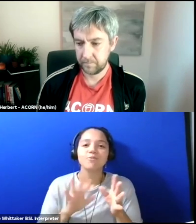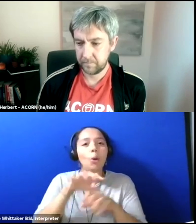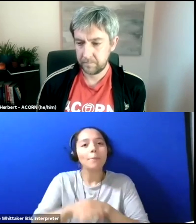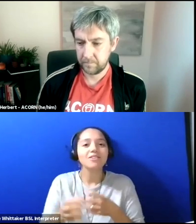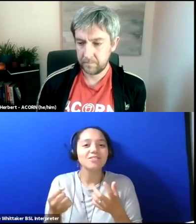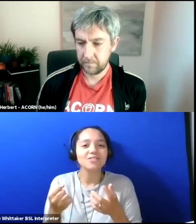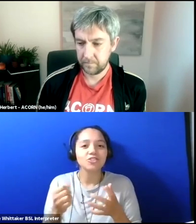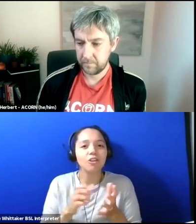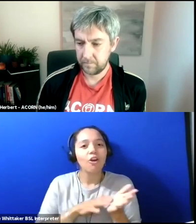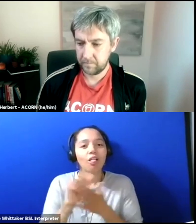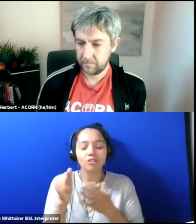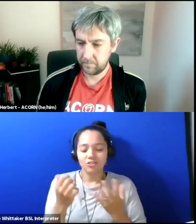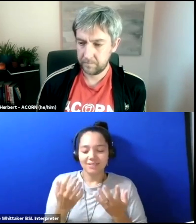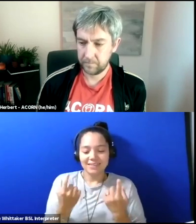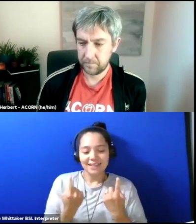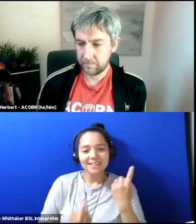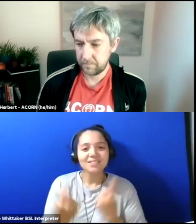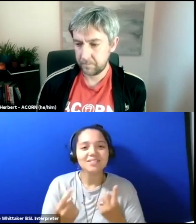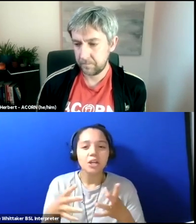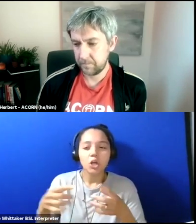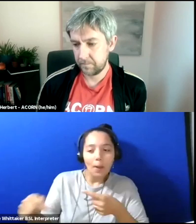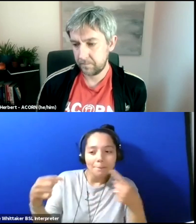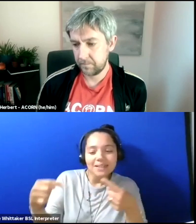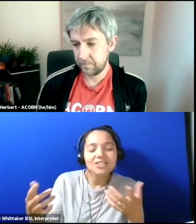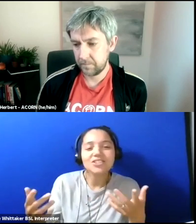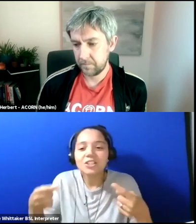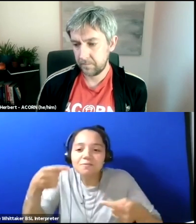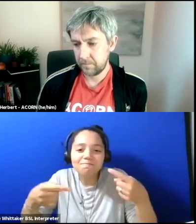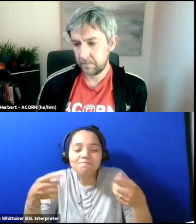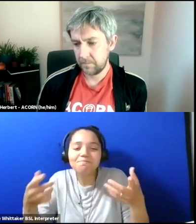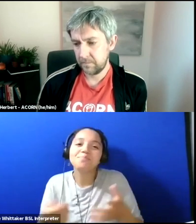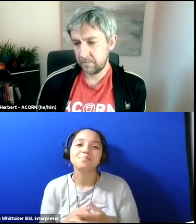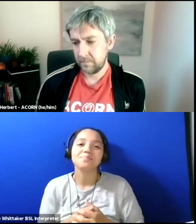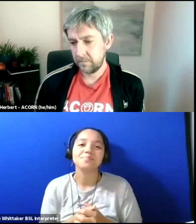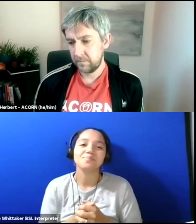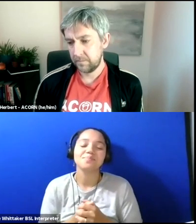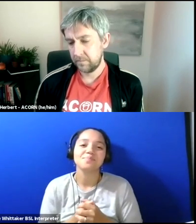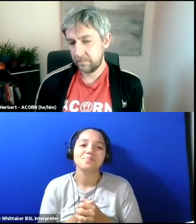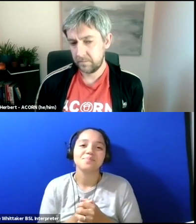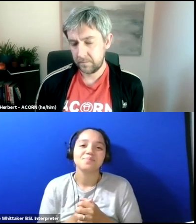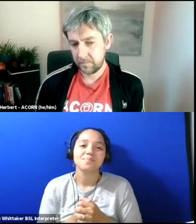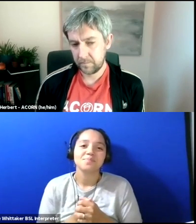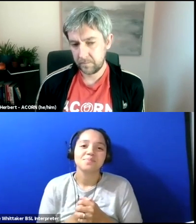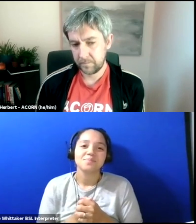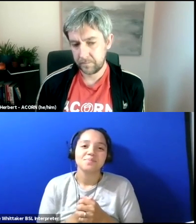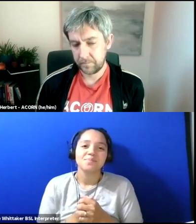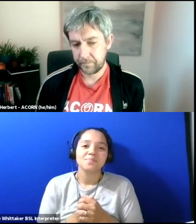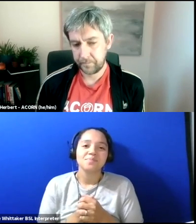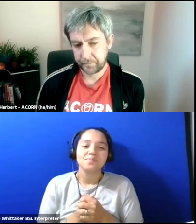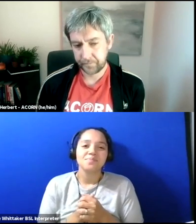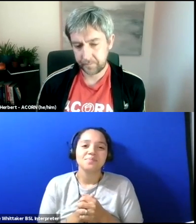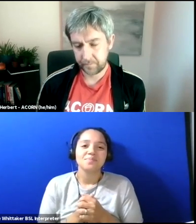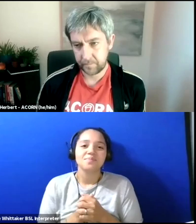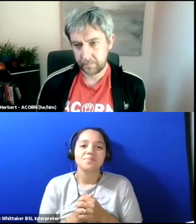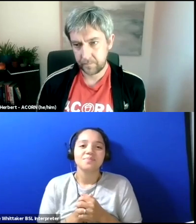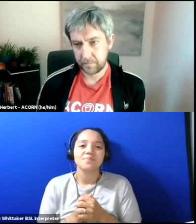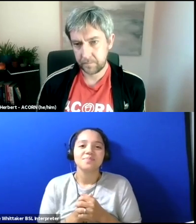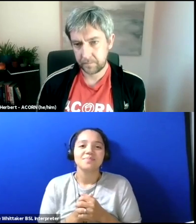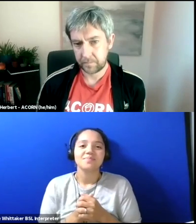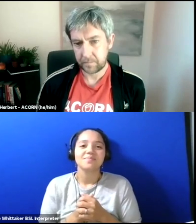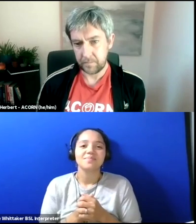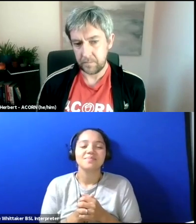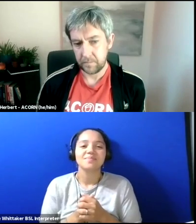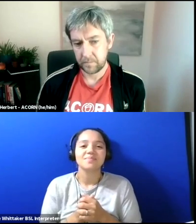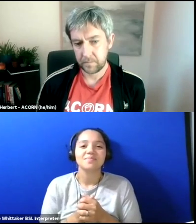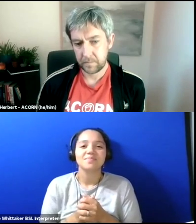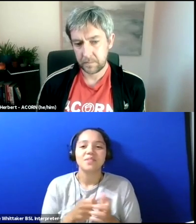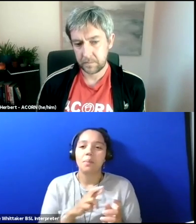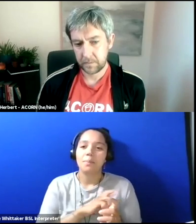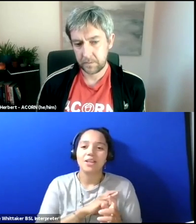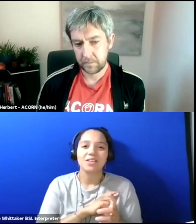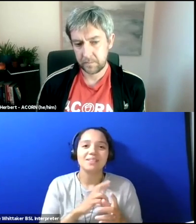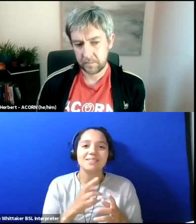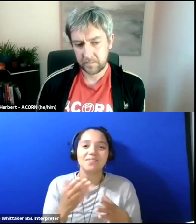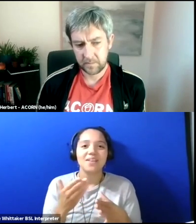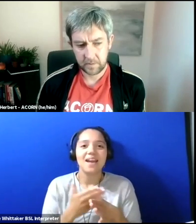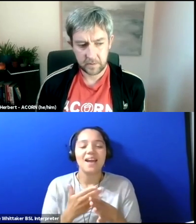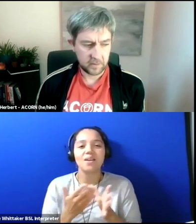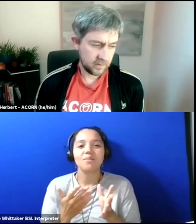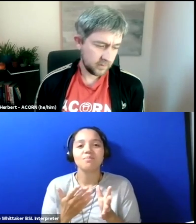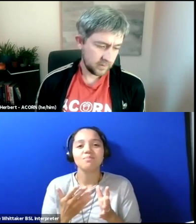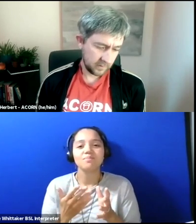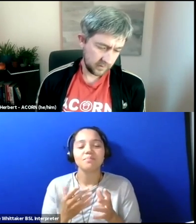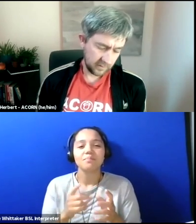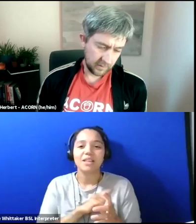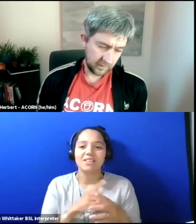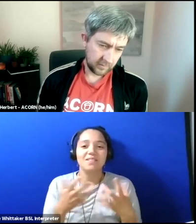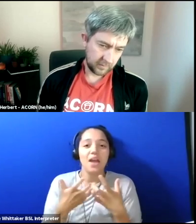individualised, competition, because of how work has